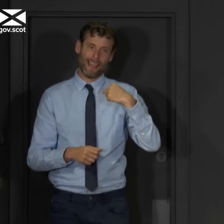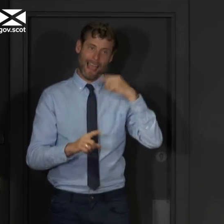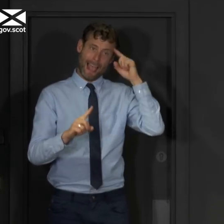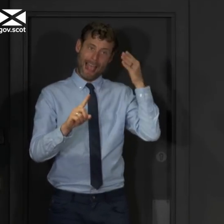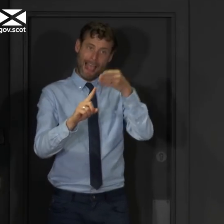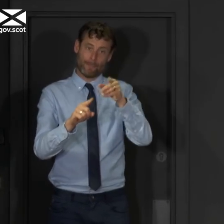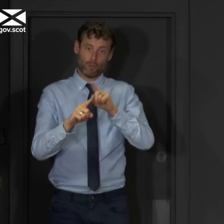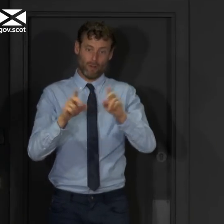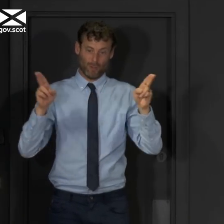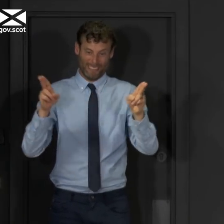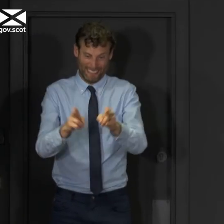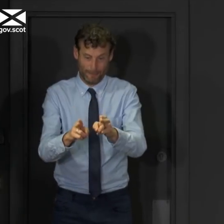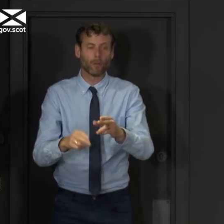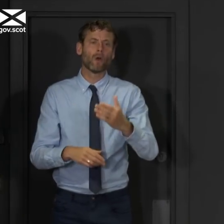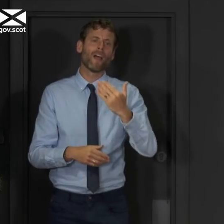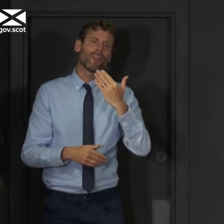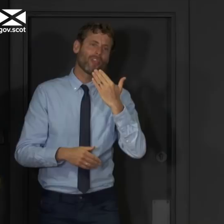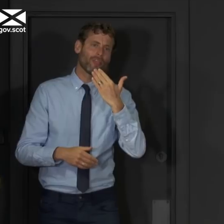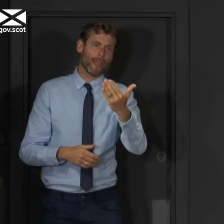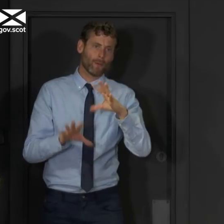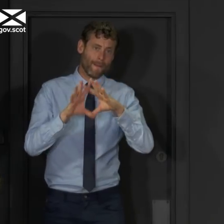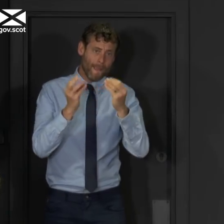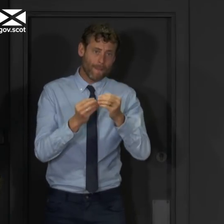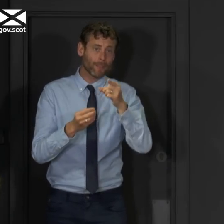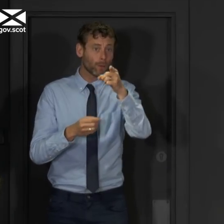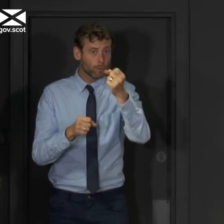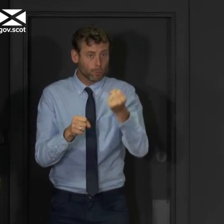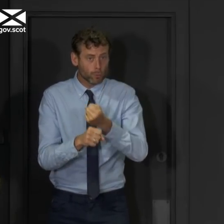So thank you for everything you've been doing. Please keep doing it, so that together we